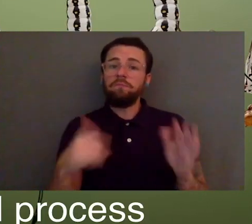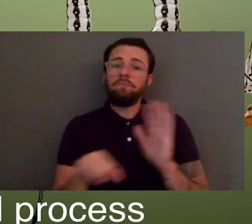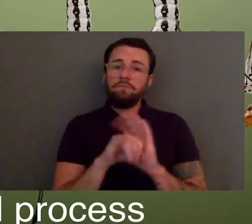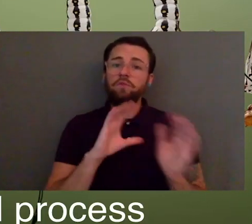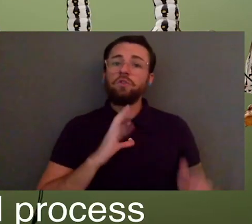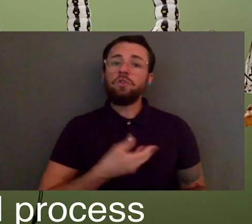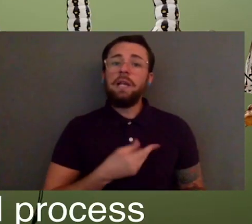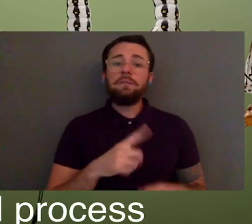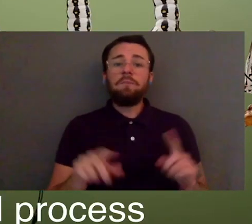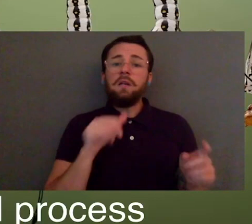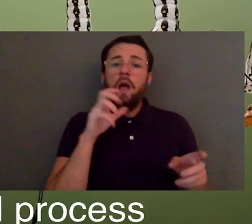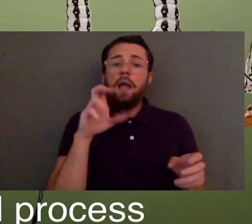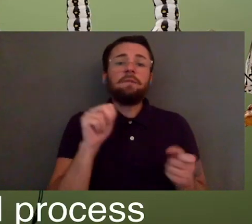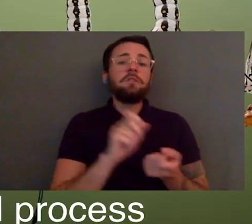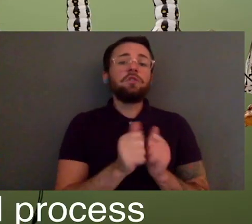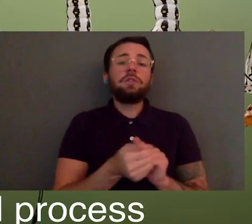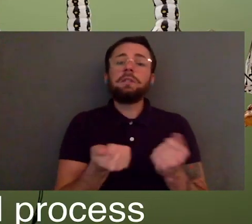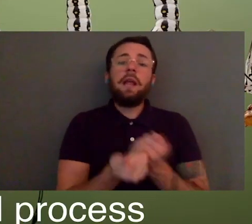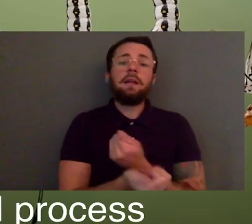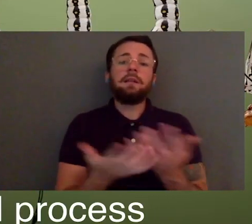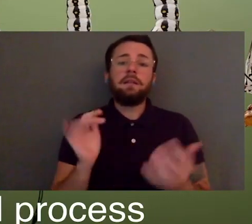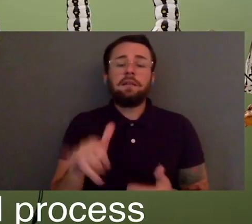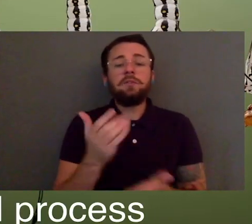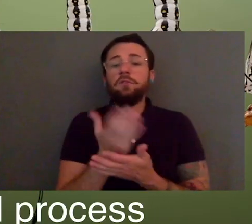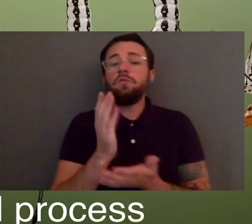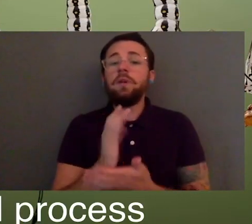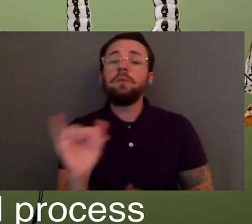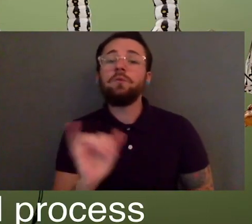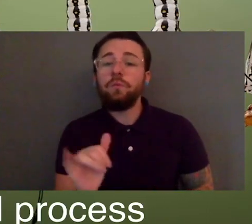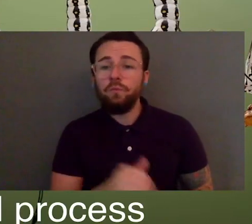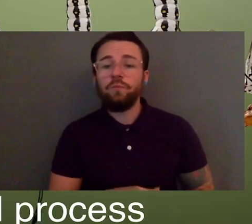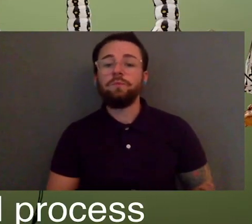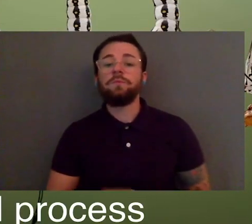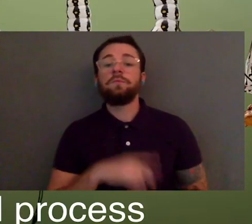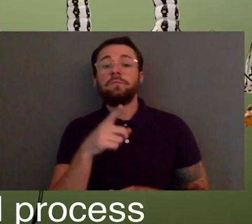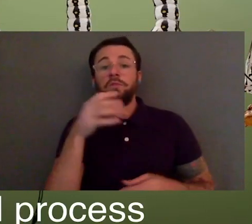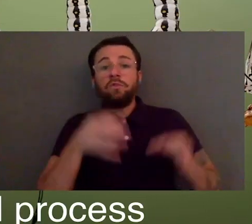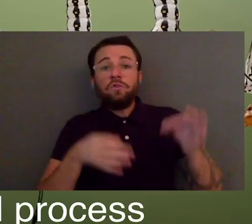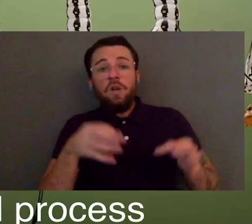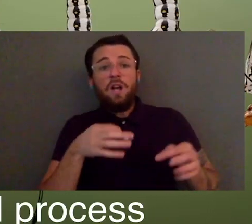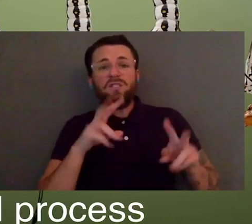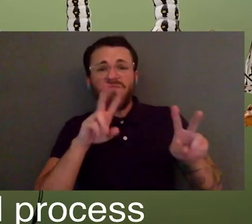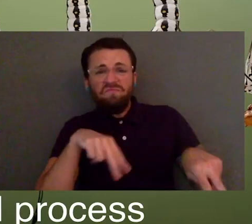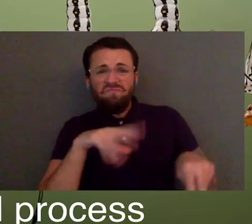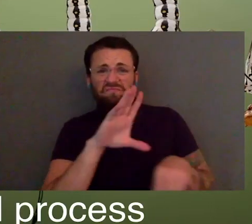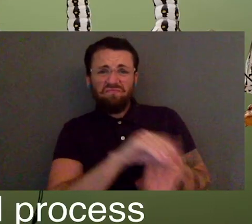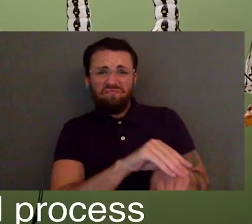It simply is a personal process, for one's sense of identity and to change any or all